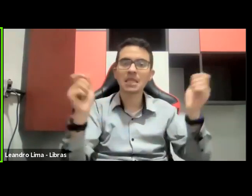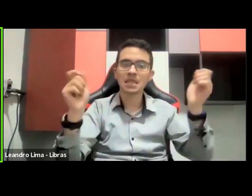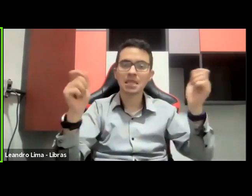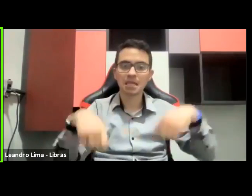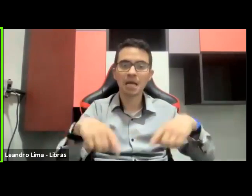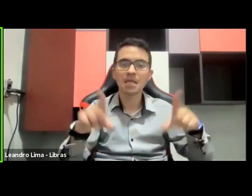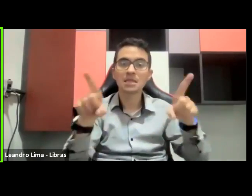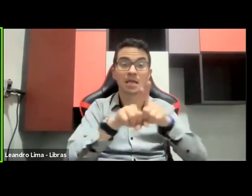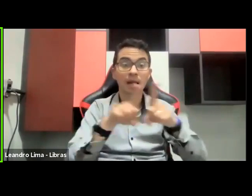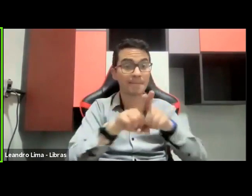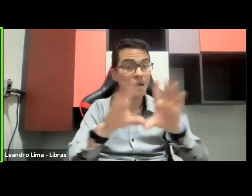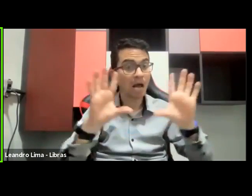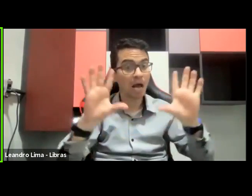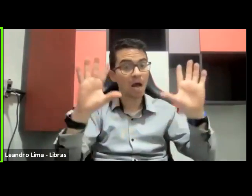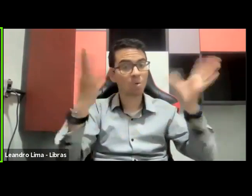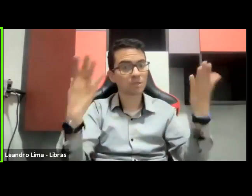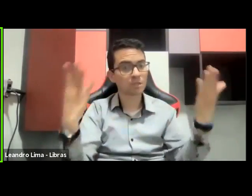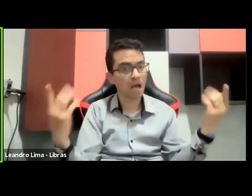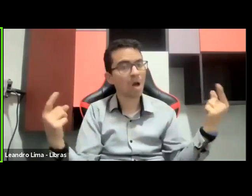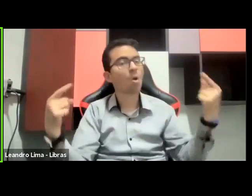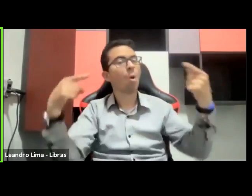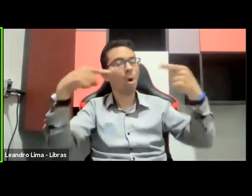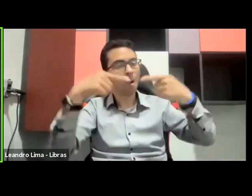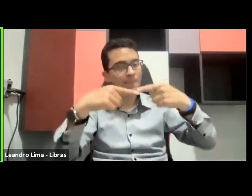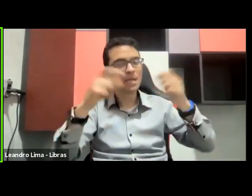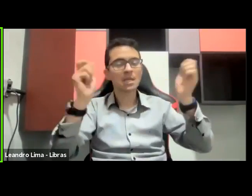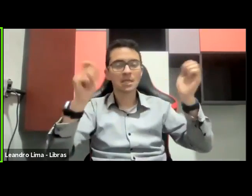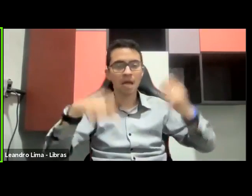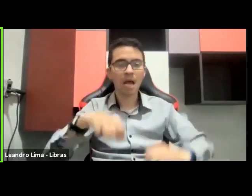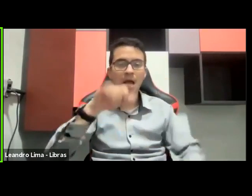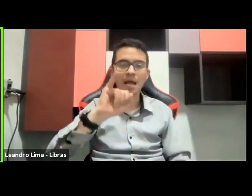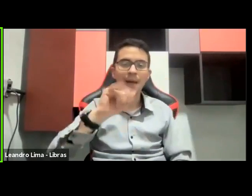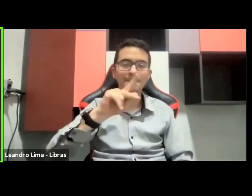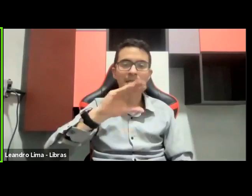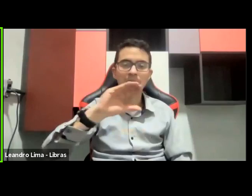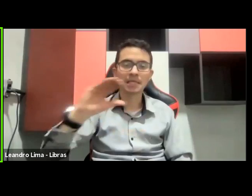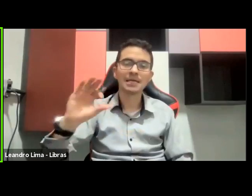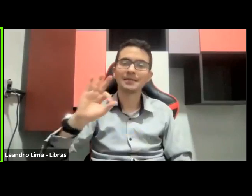pib BCC. y BBC BBC see iPCC risk